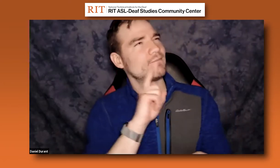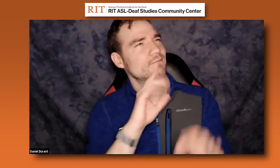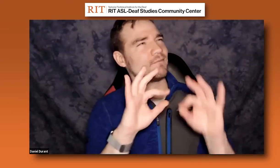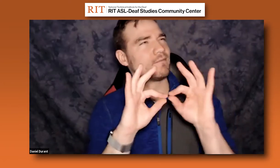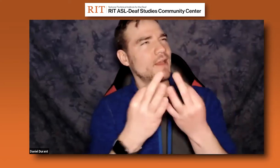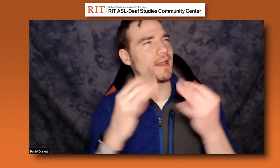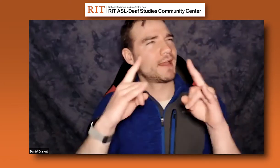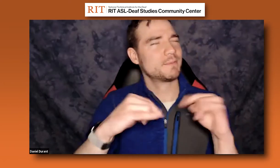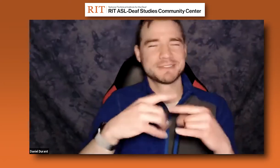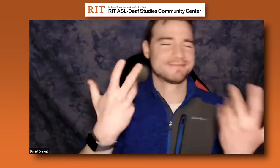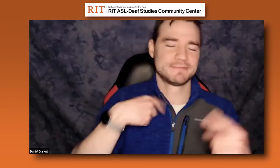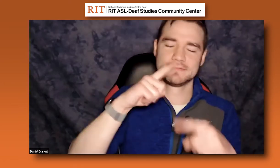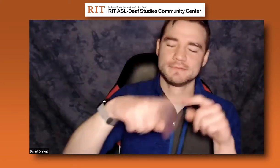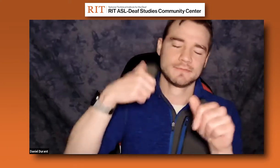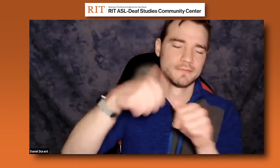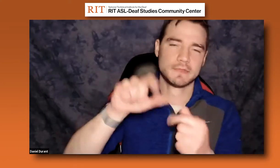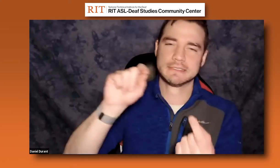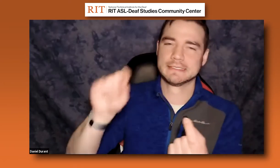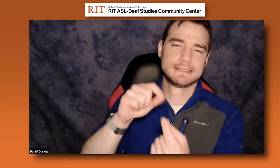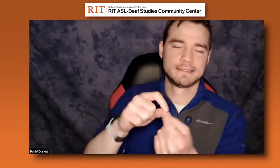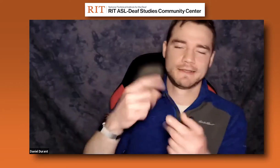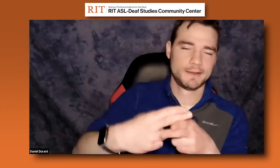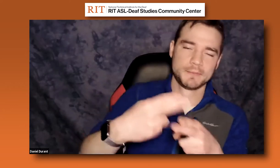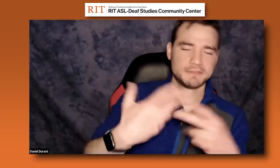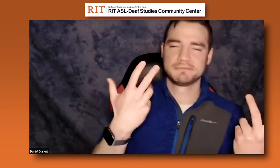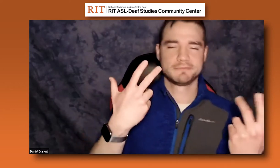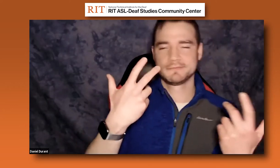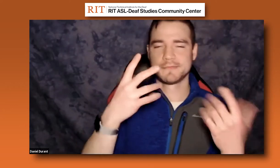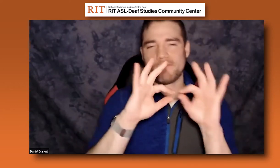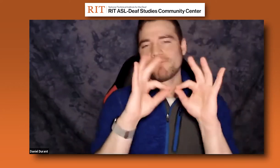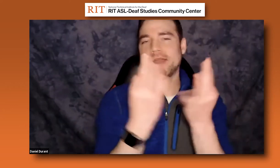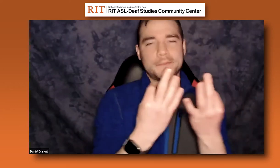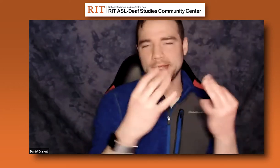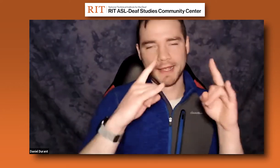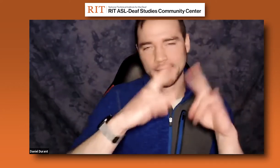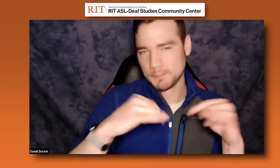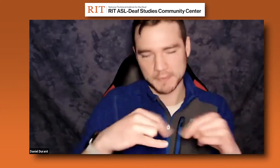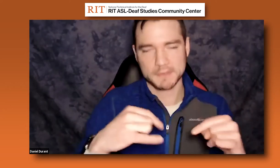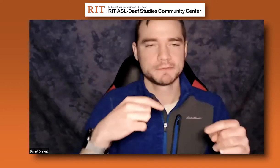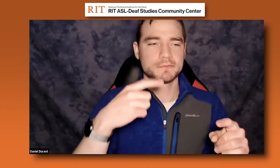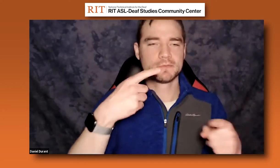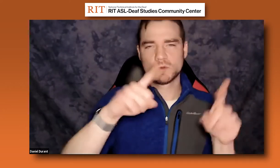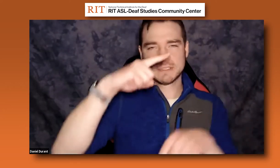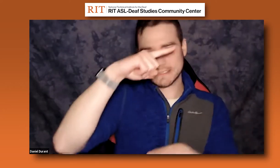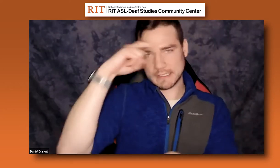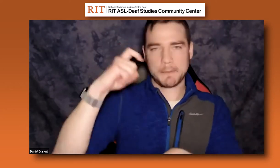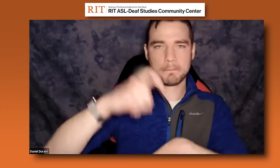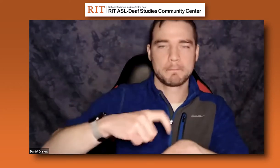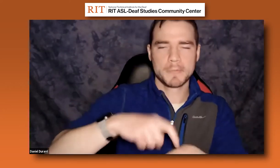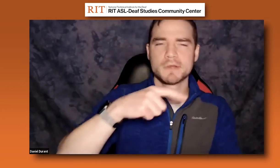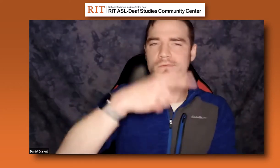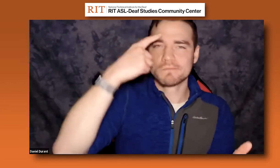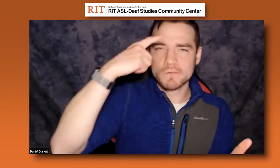they're called. A Deaf family camp? I can't remember the exact name of them, but we would go to a family camp in the summertime,